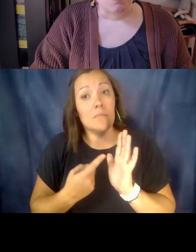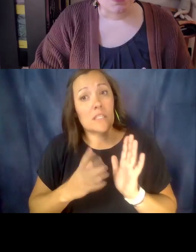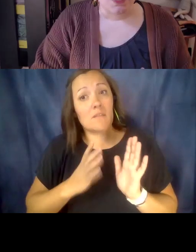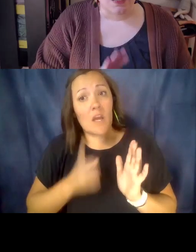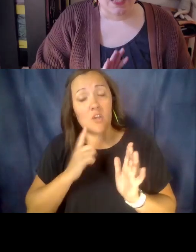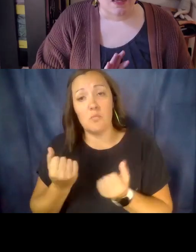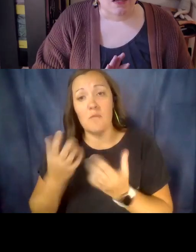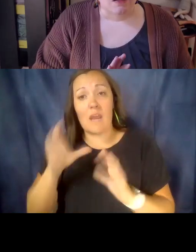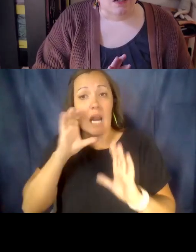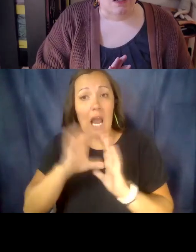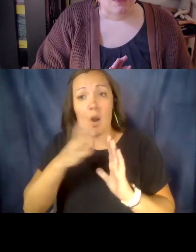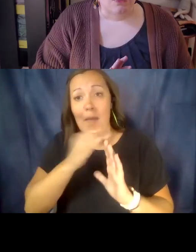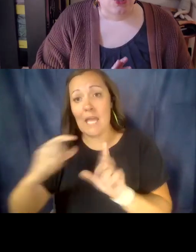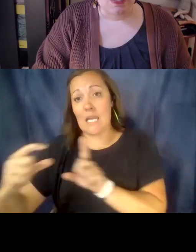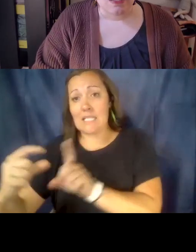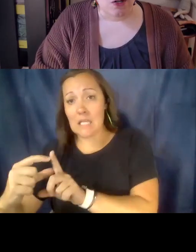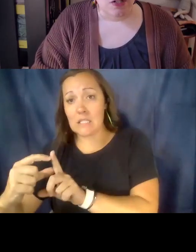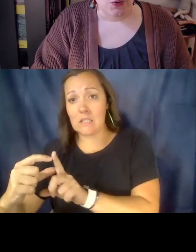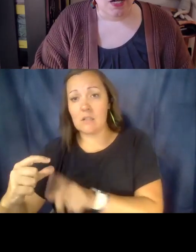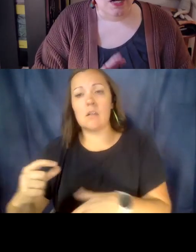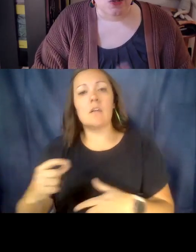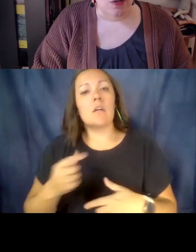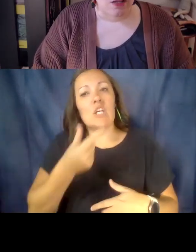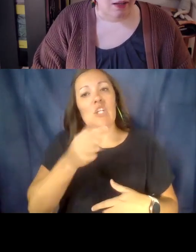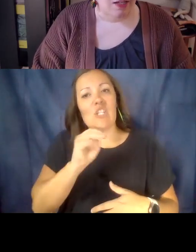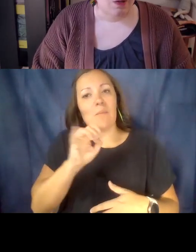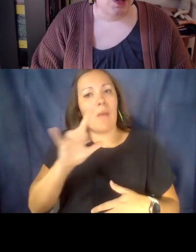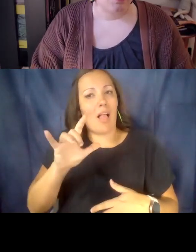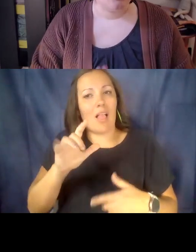Something that I like that Gmail started doing and I don't like a lot of things about Gmail,